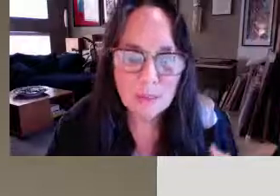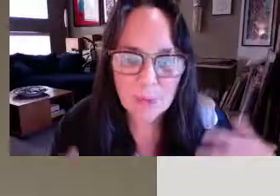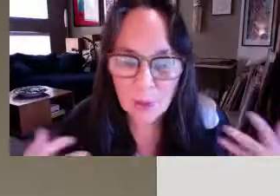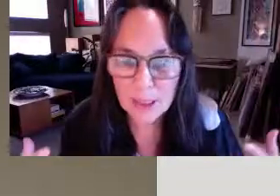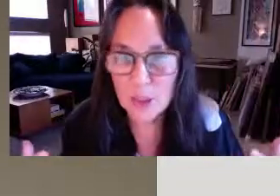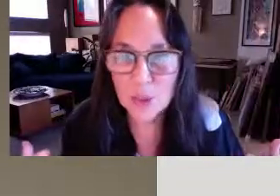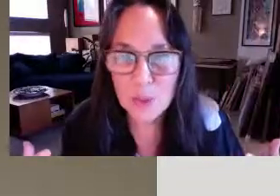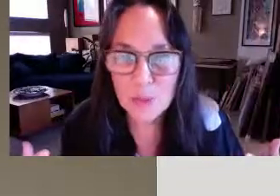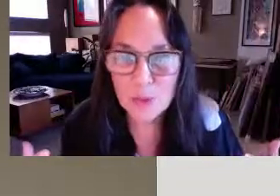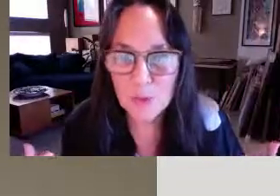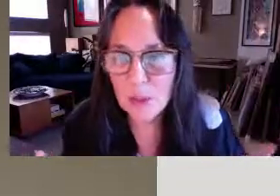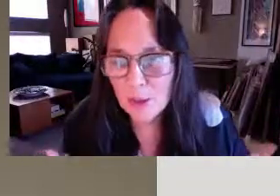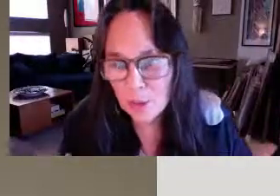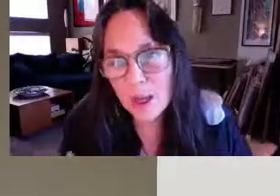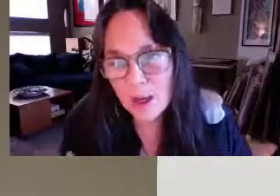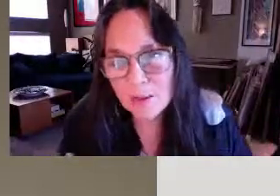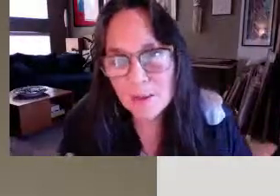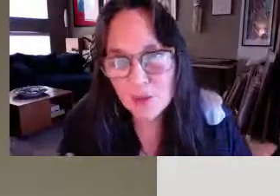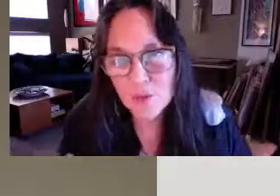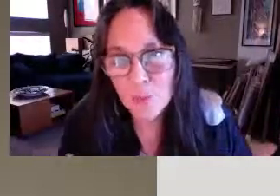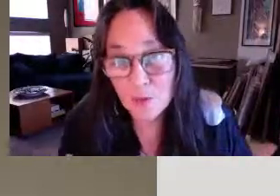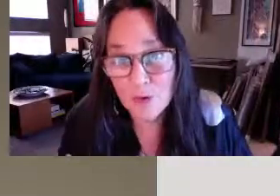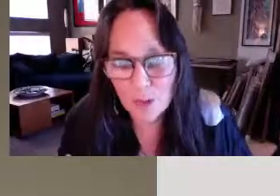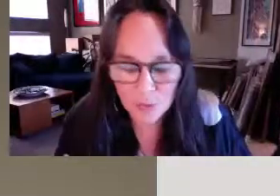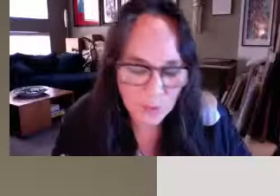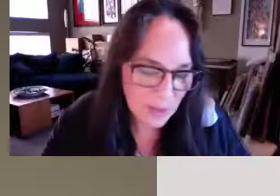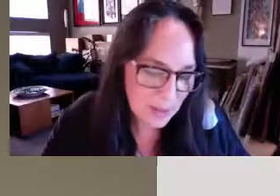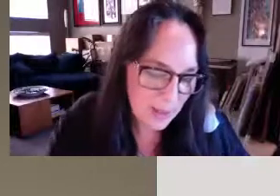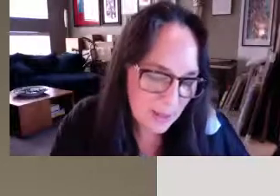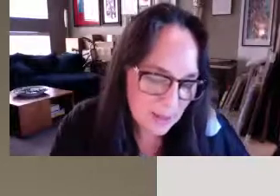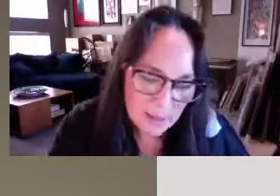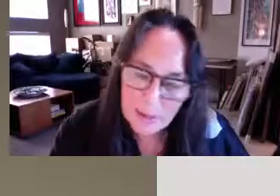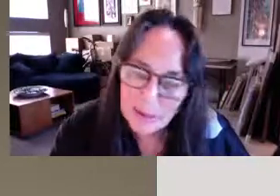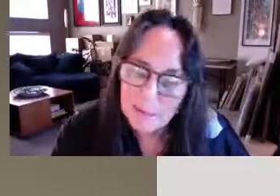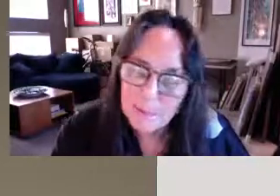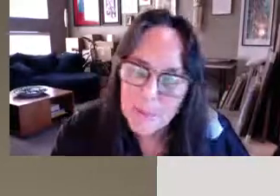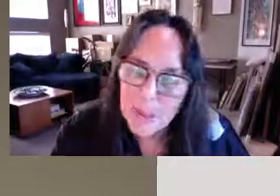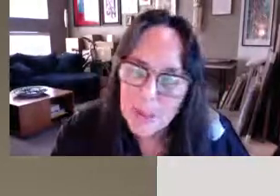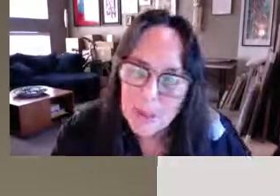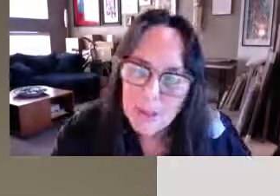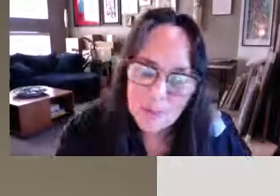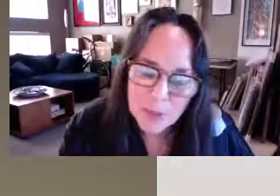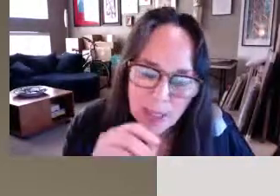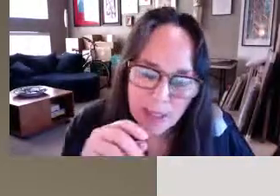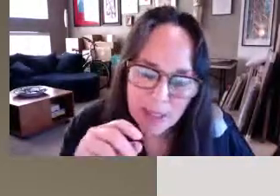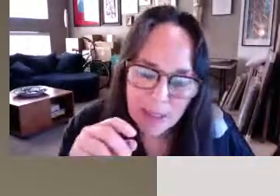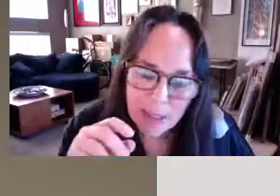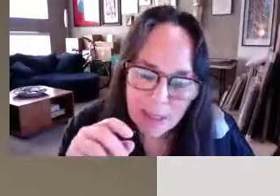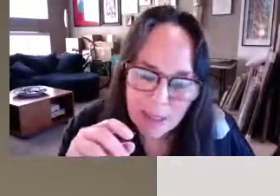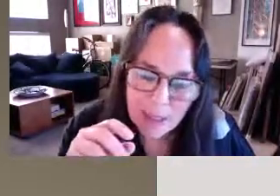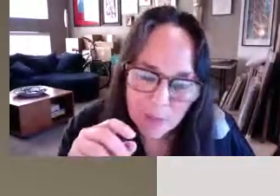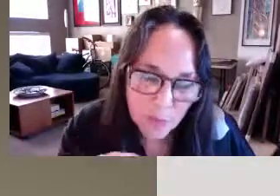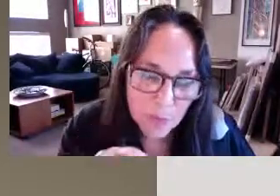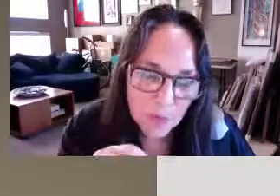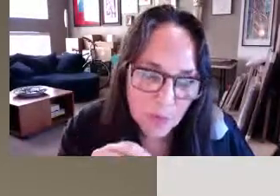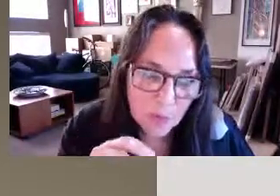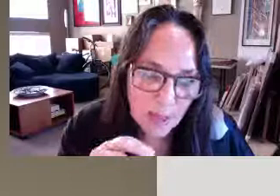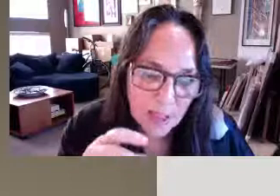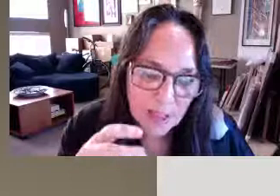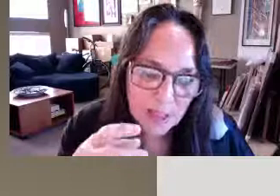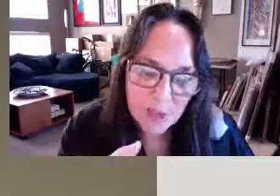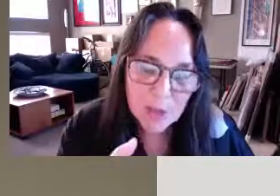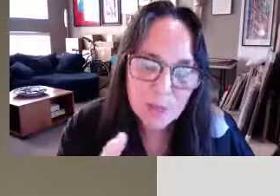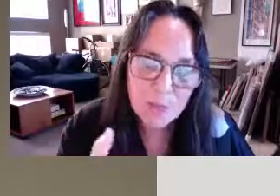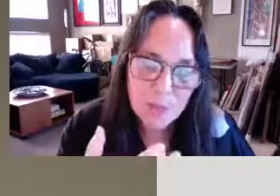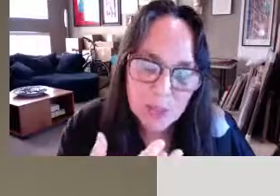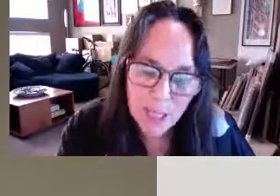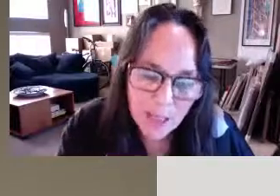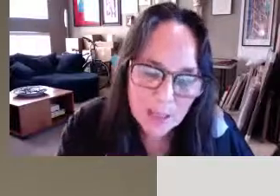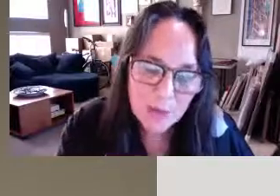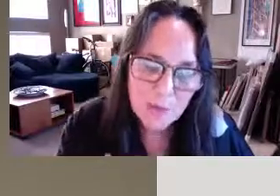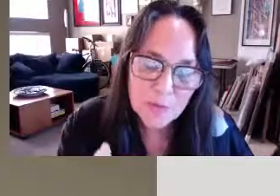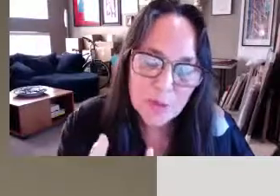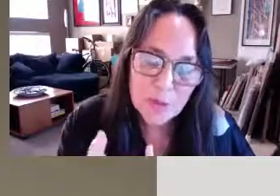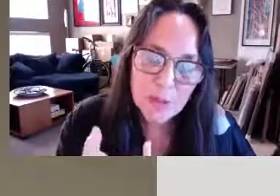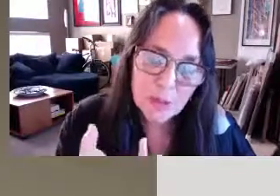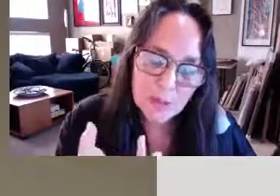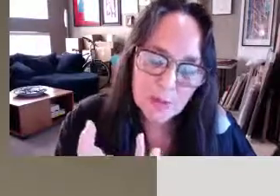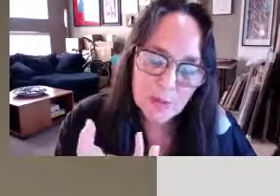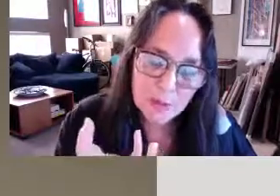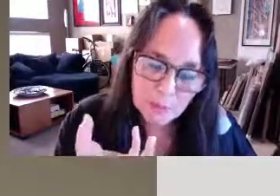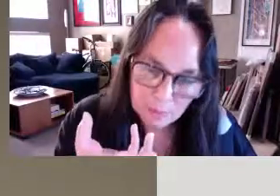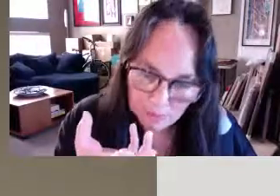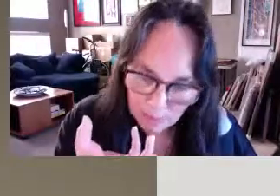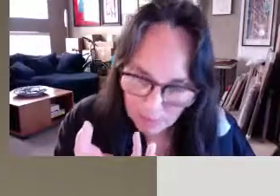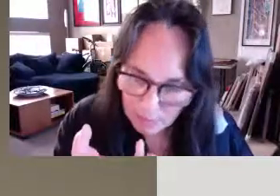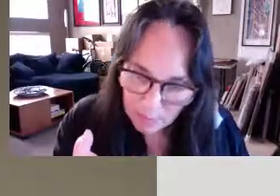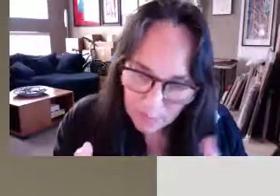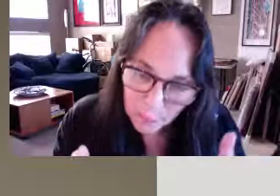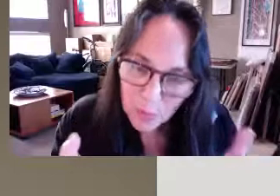non-indigenous people look at this footwear and value and put that further that this protective